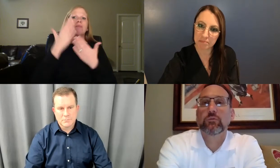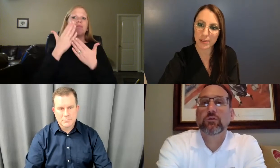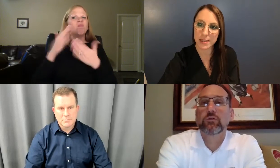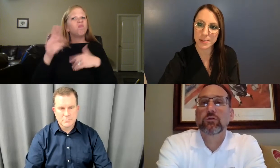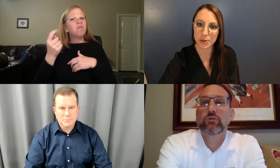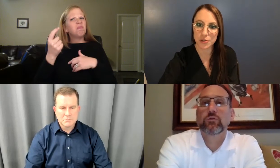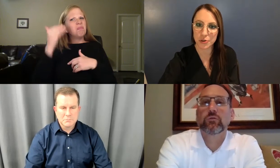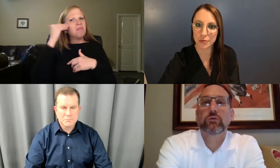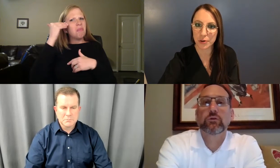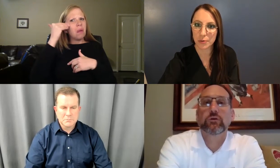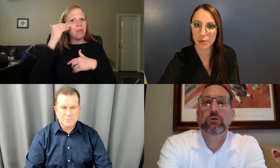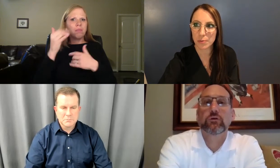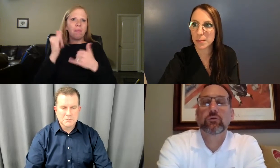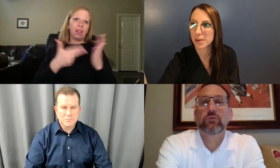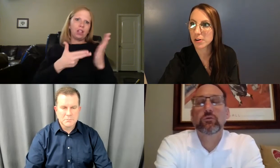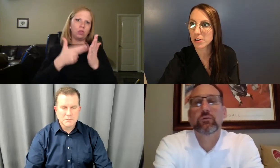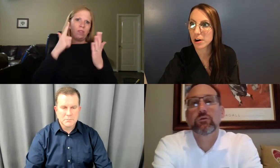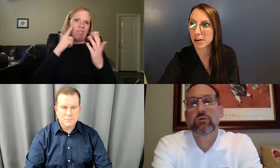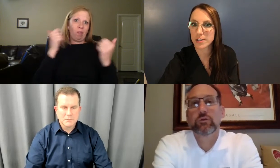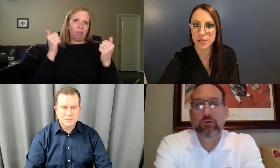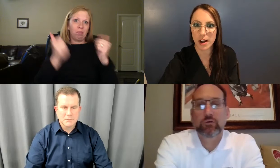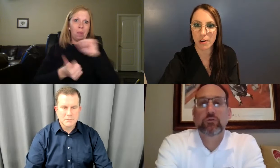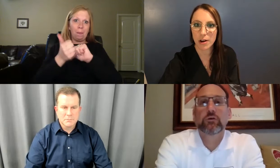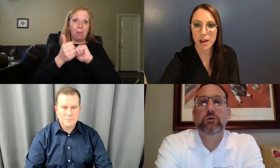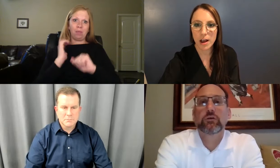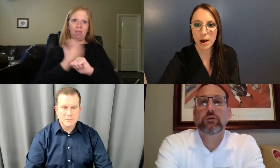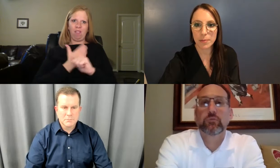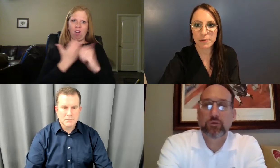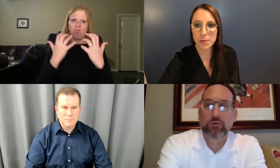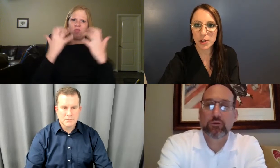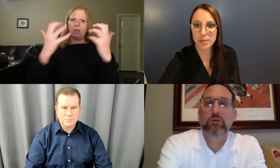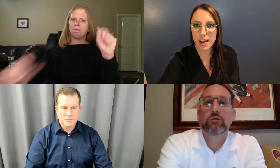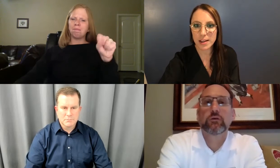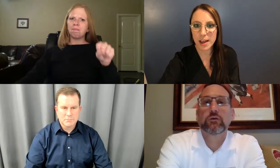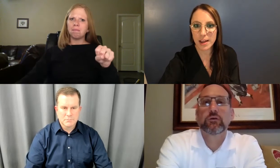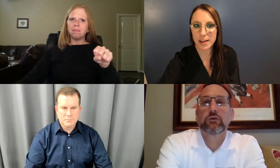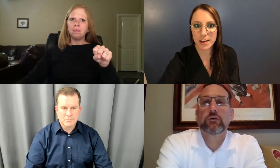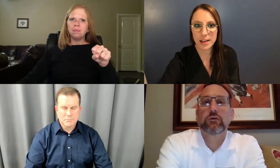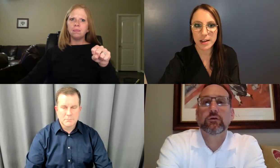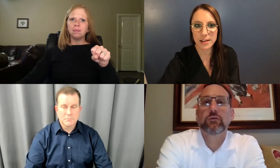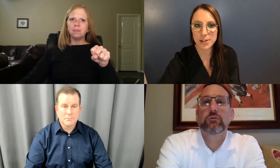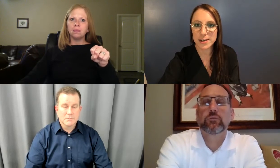I think it's pretty true for the people that are in our audience right now, being familiar with the ADA, sorry, Dan,